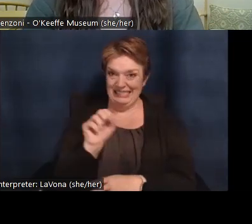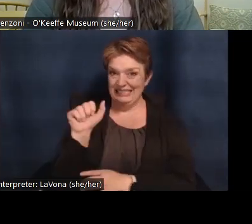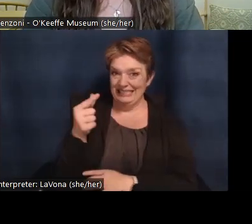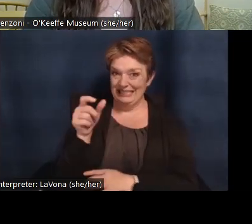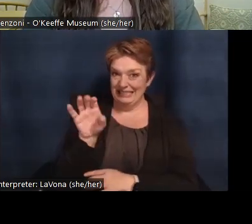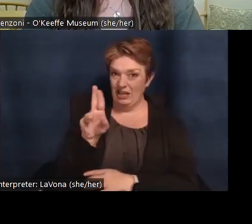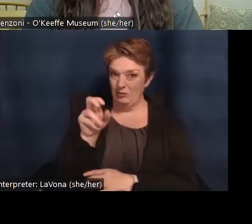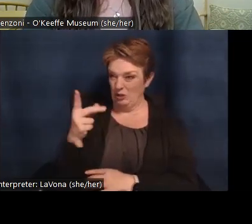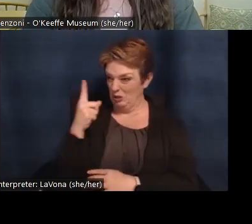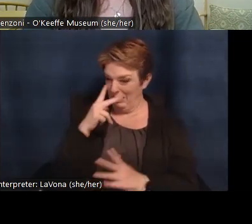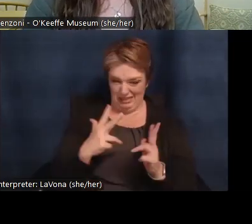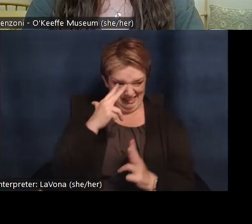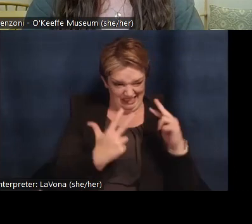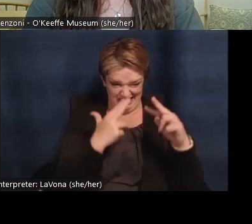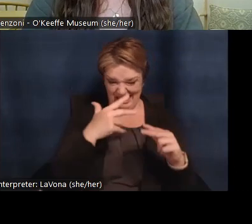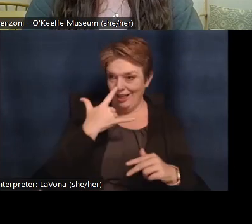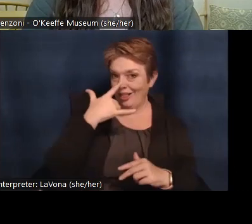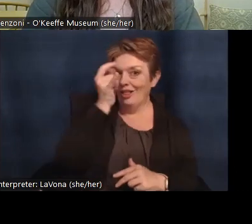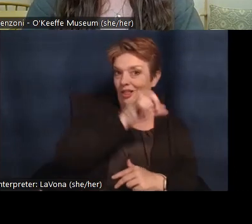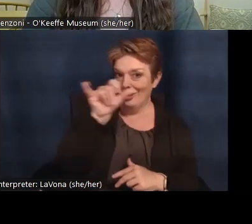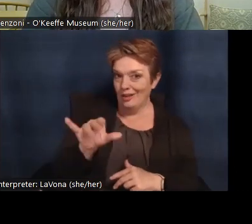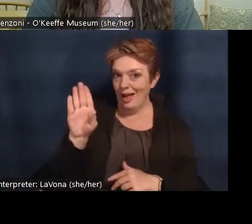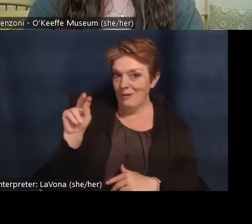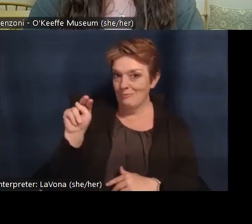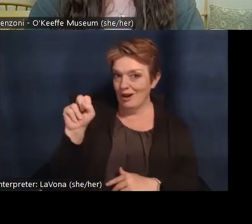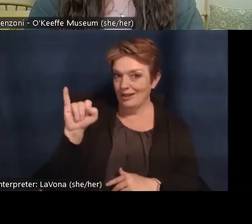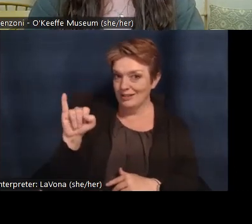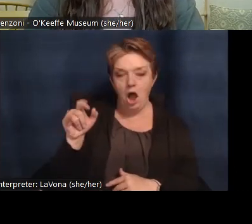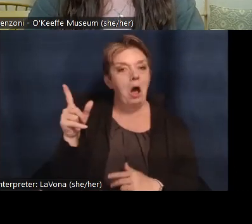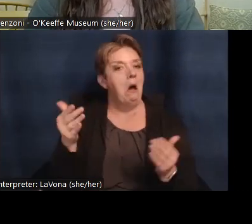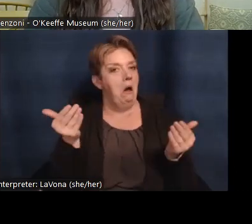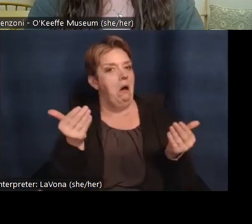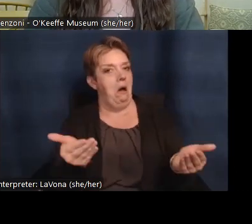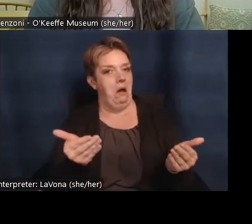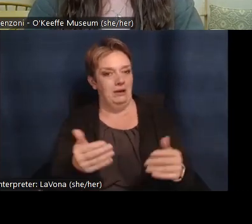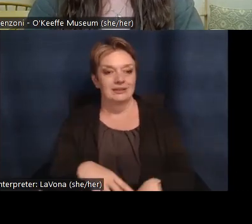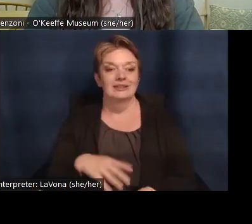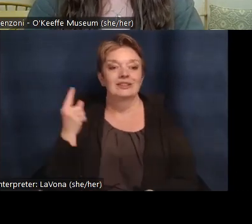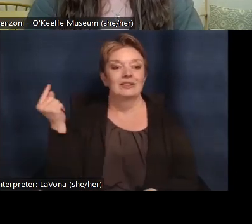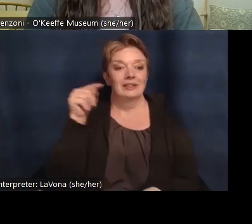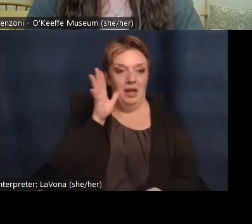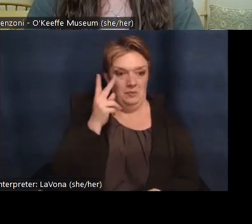So if you're to visit the O’Keeffe home and studio today, you will not only see this large bonsai in the patio